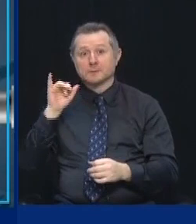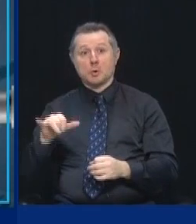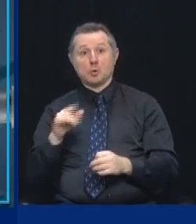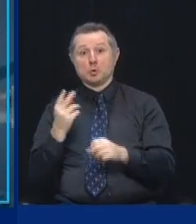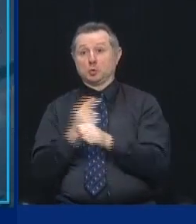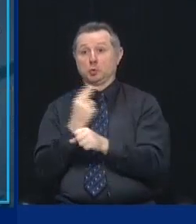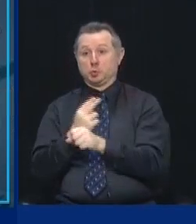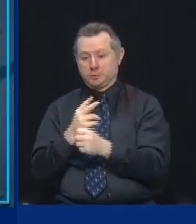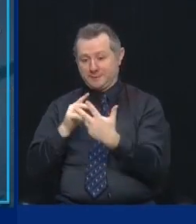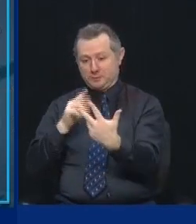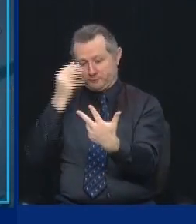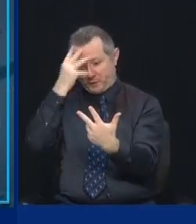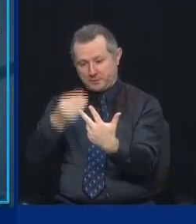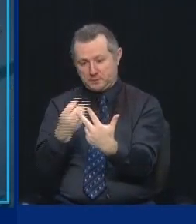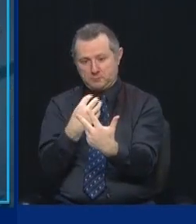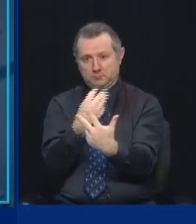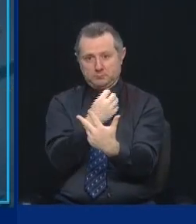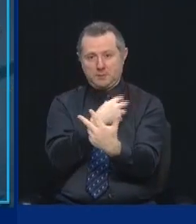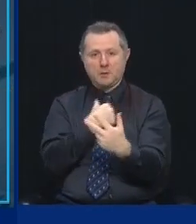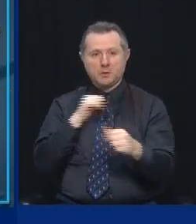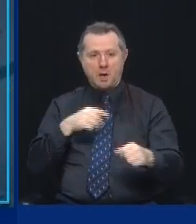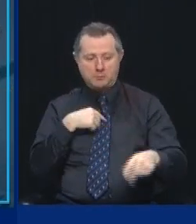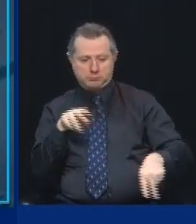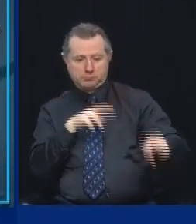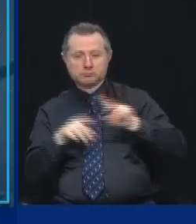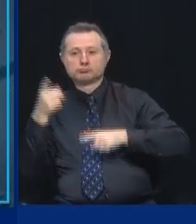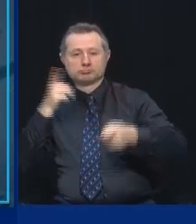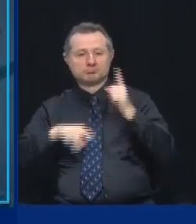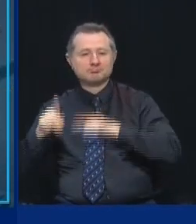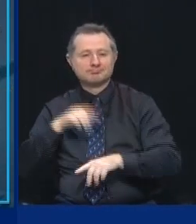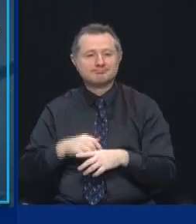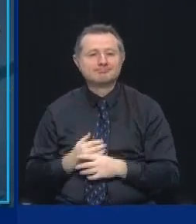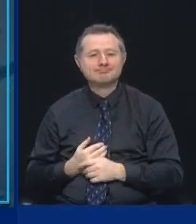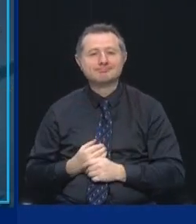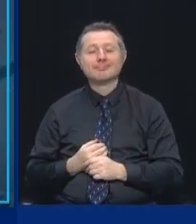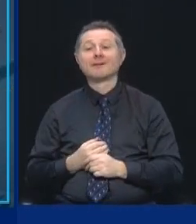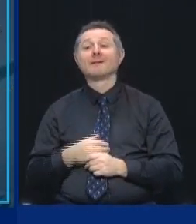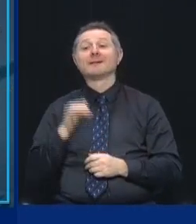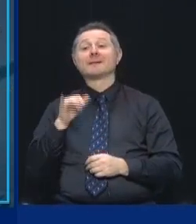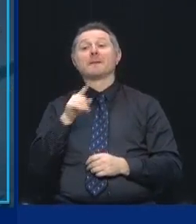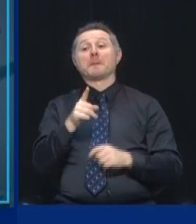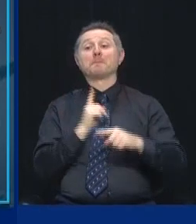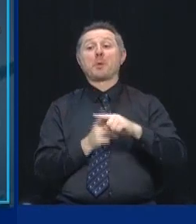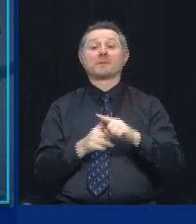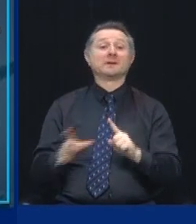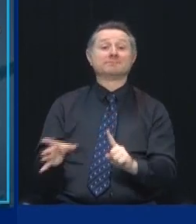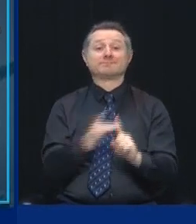RATE. NOW, LOOK AT YOUR VACCINATION RATE. AND THEY WILL INFORM WHAT YOU